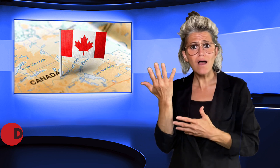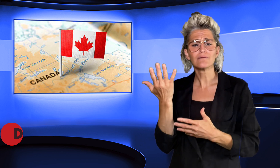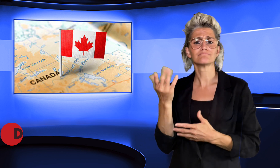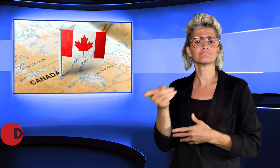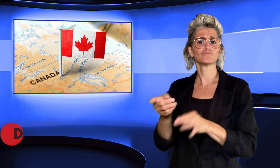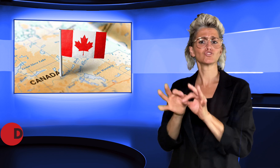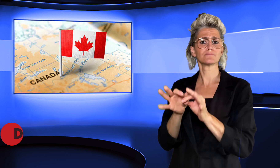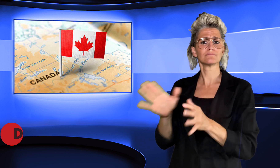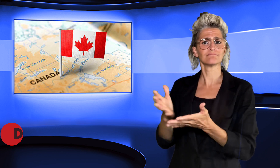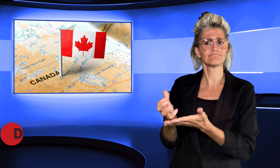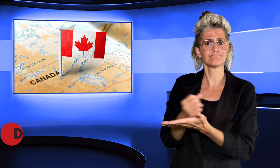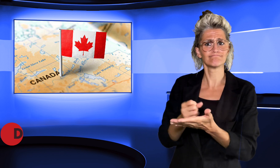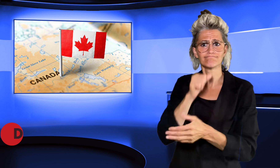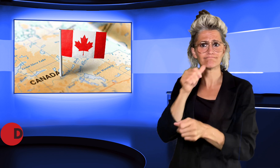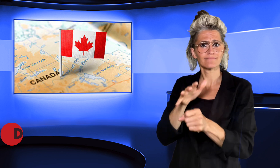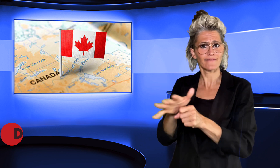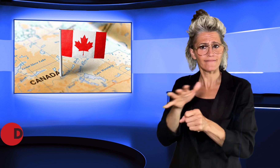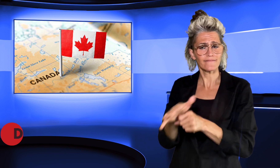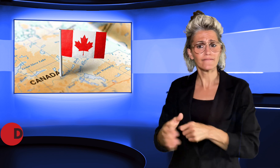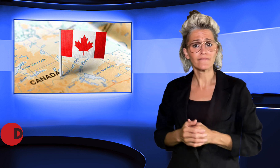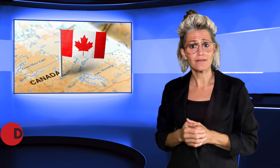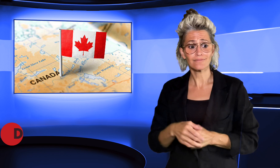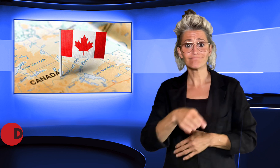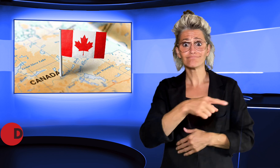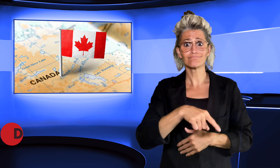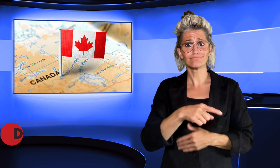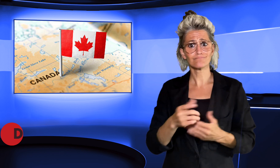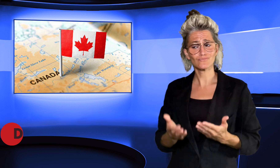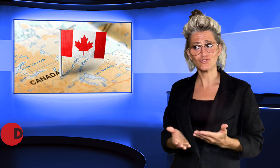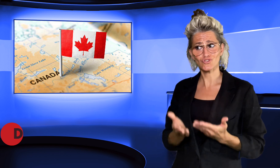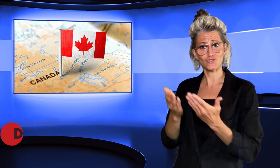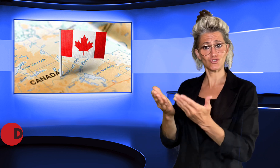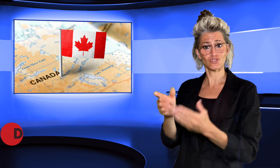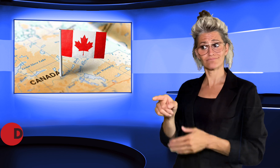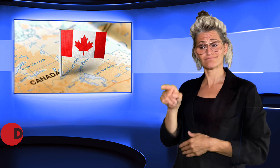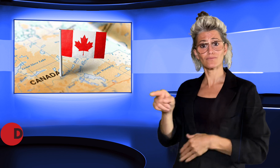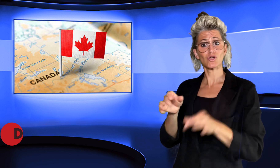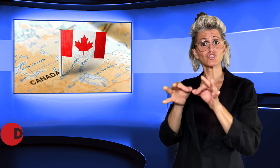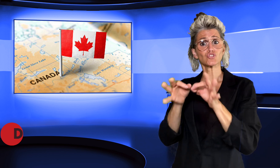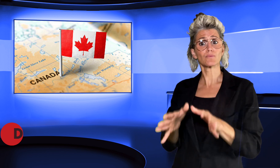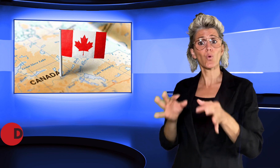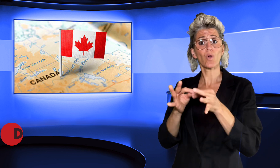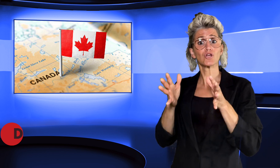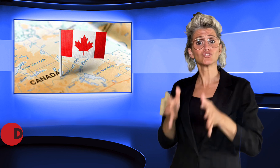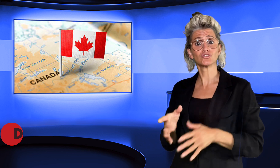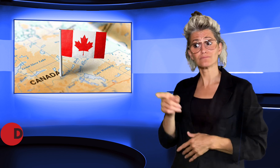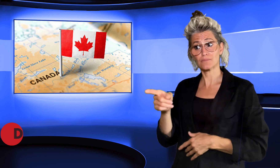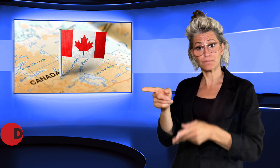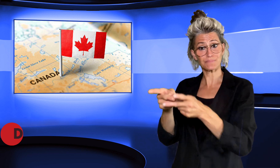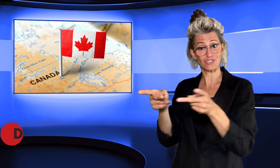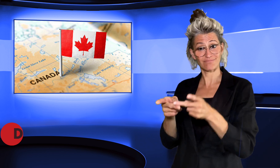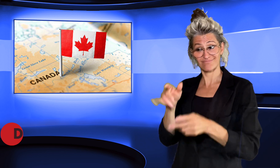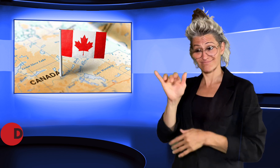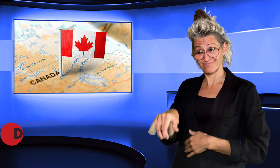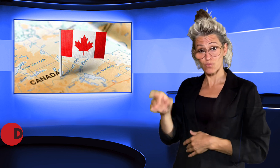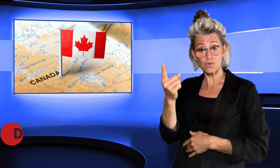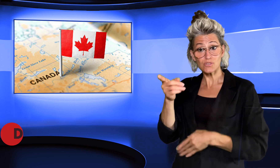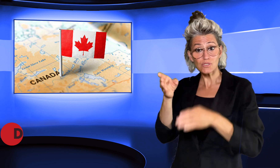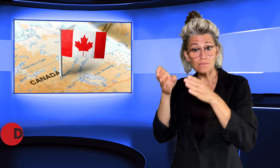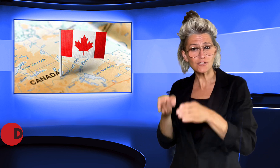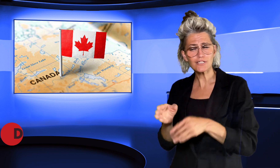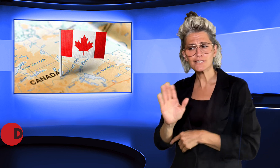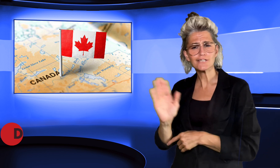They suggested more than the Interpreter Coordinator position be staffed